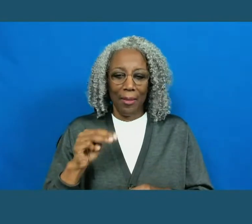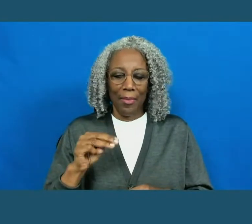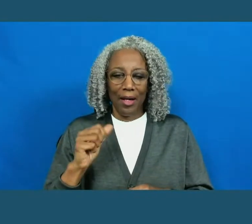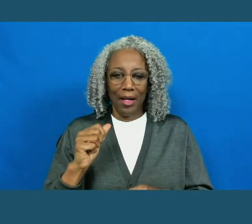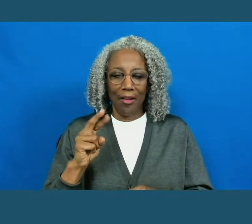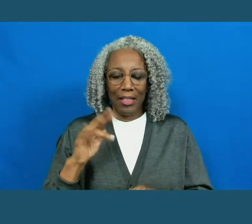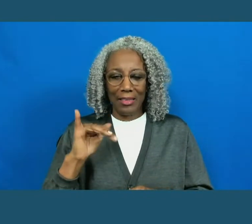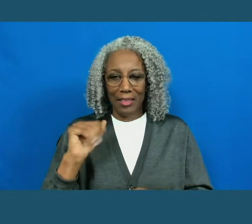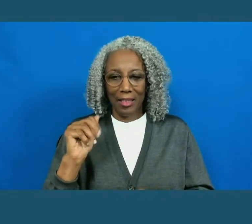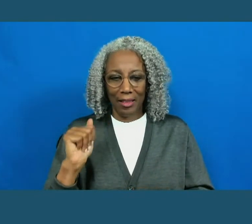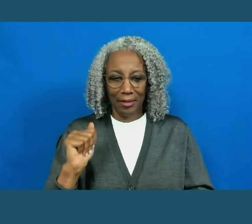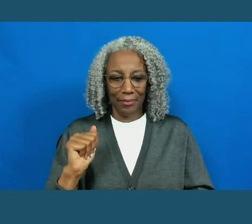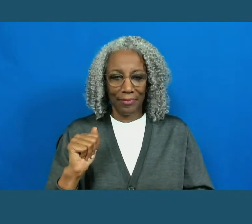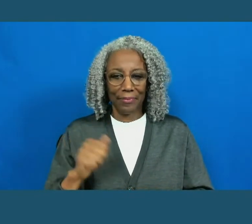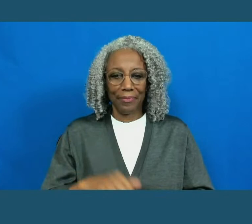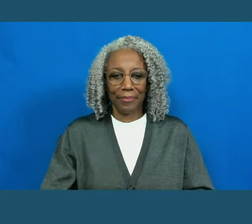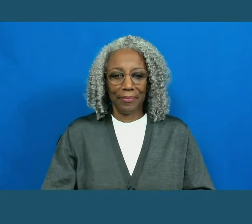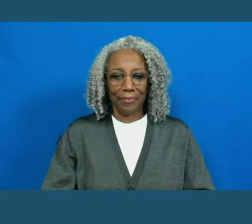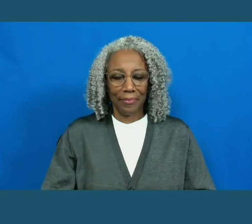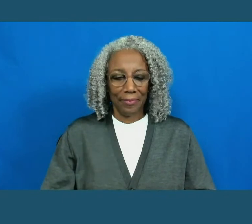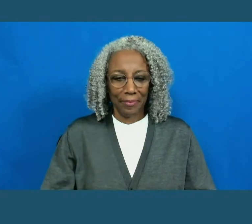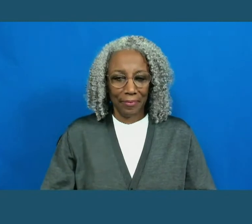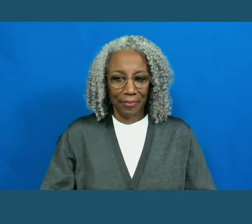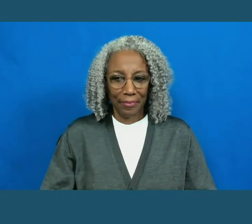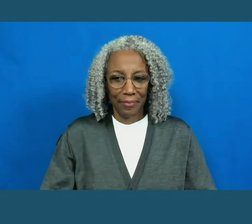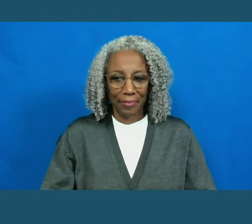es Marisa Boukris. Soy Mama de